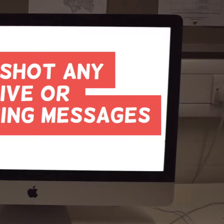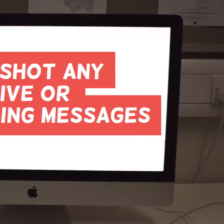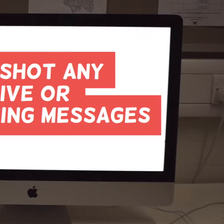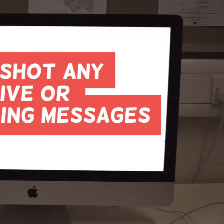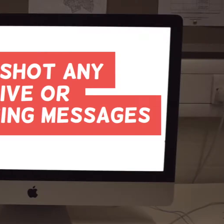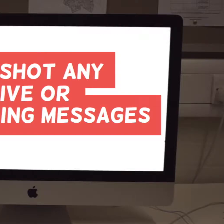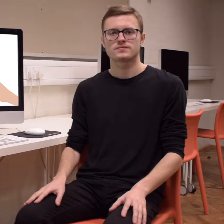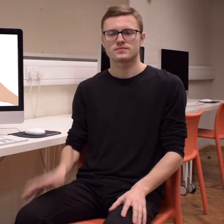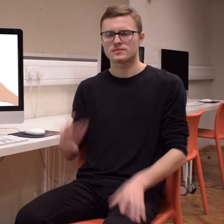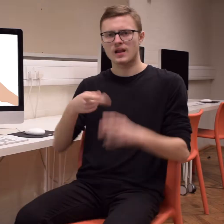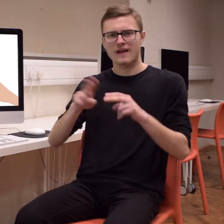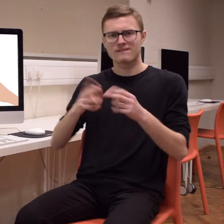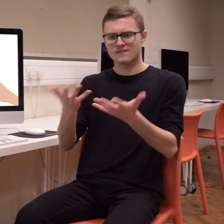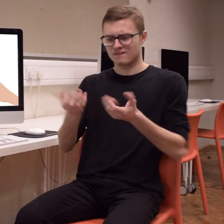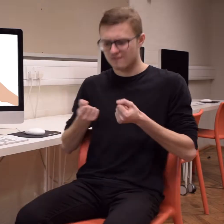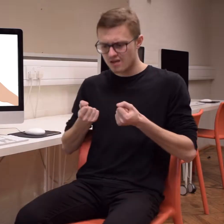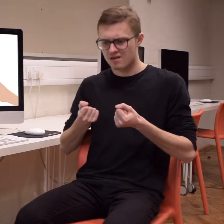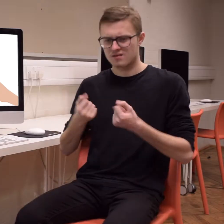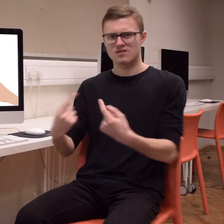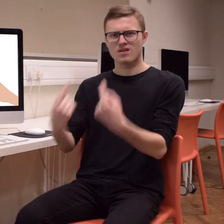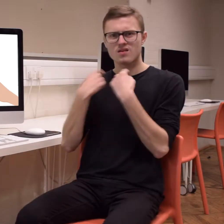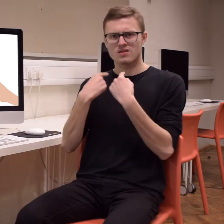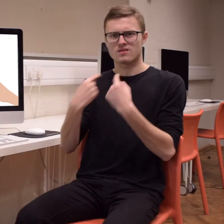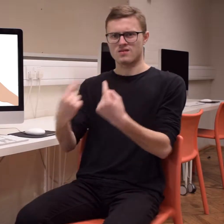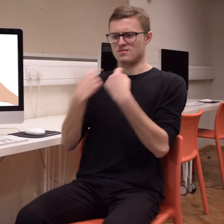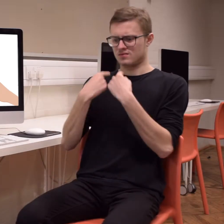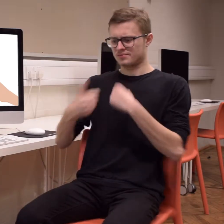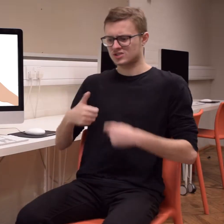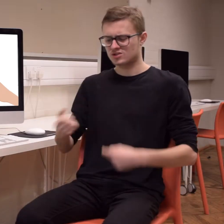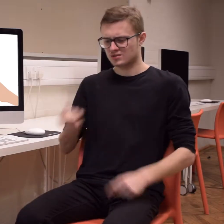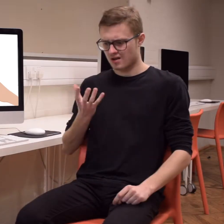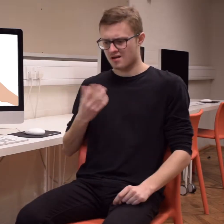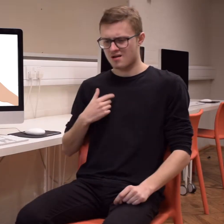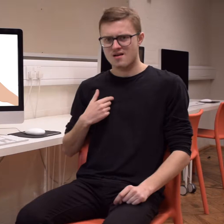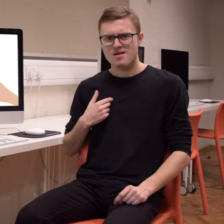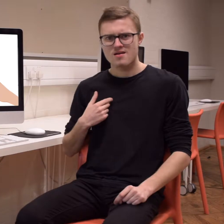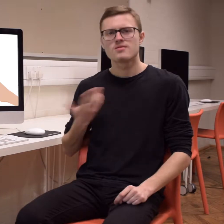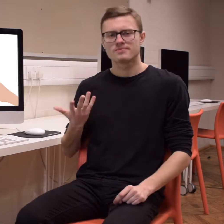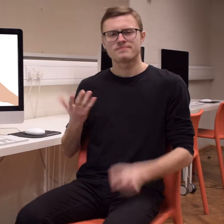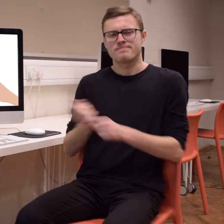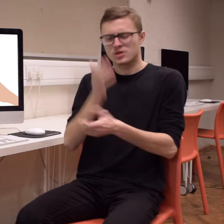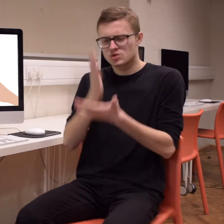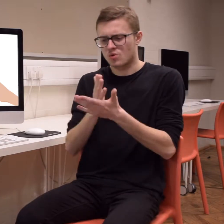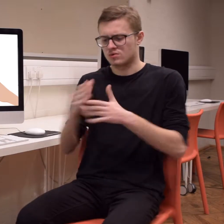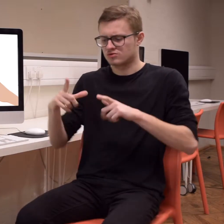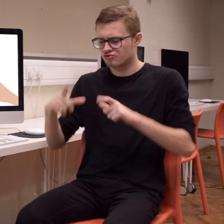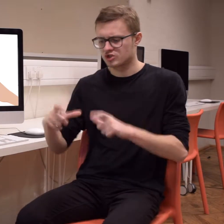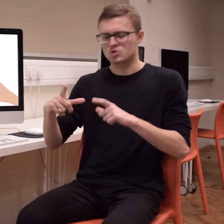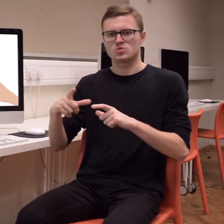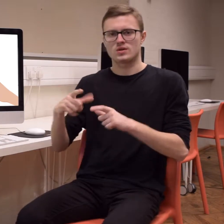If you receive offensive or harassing messages make sure you screenshot them or save